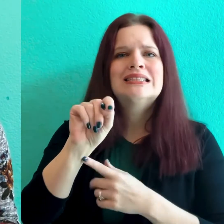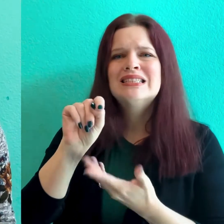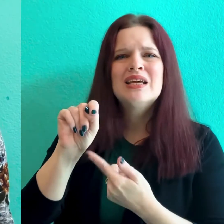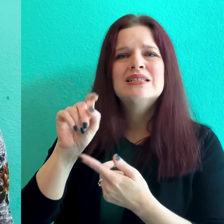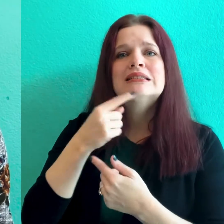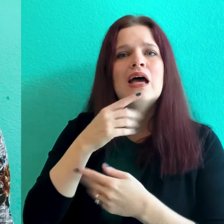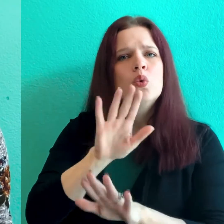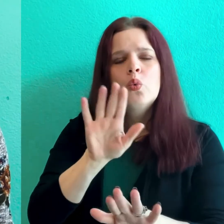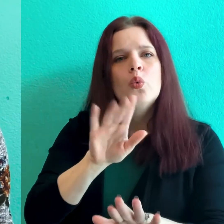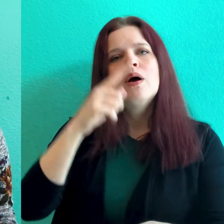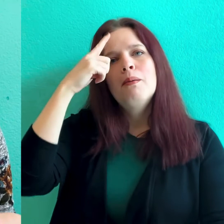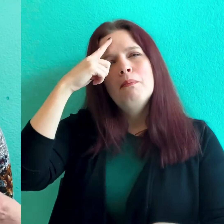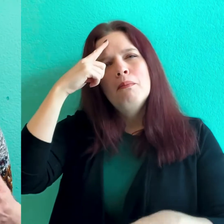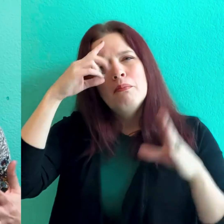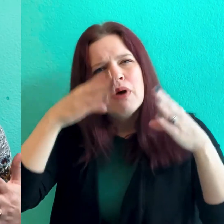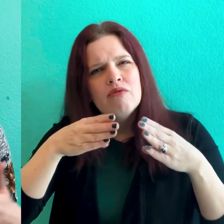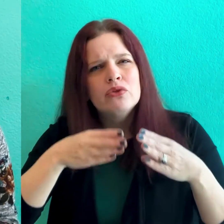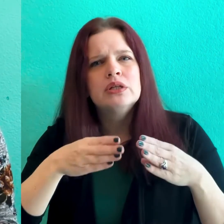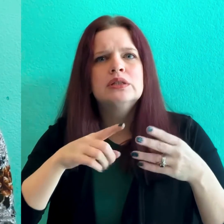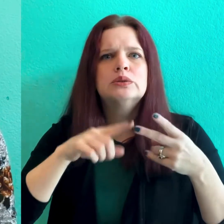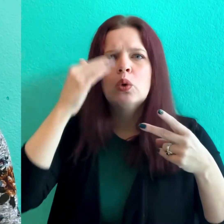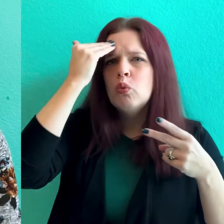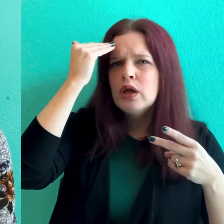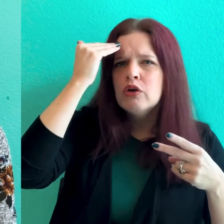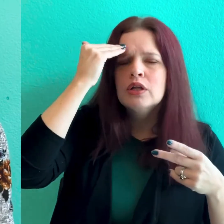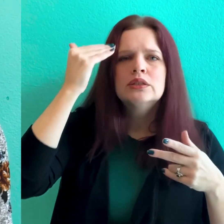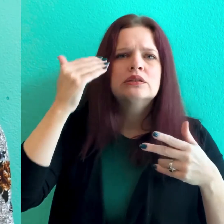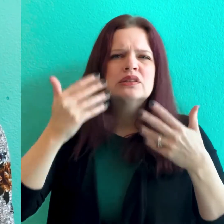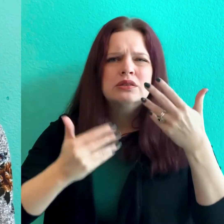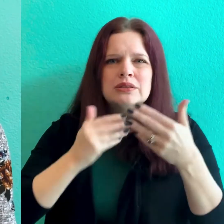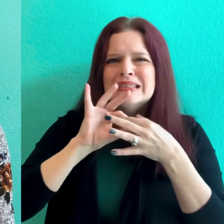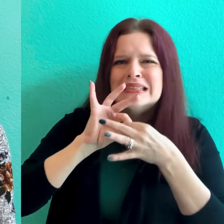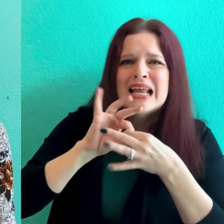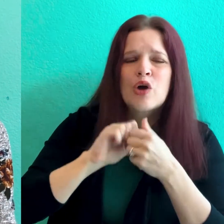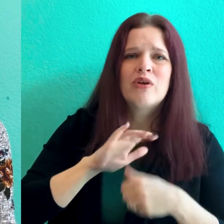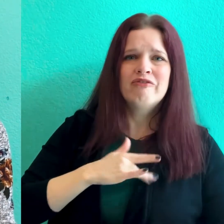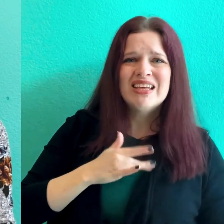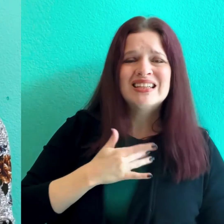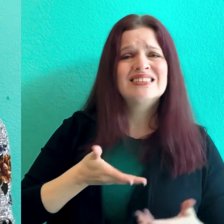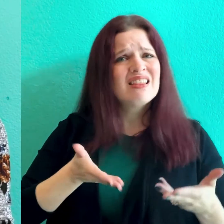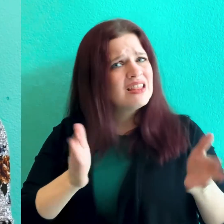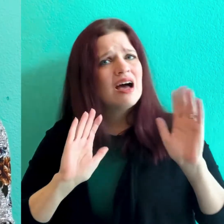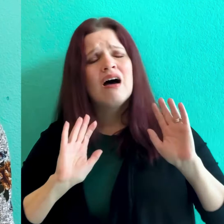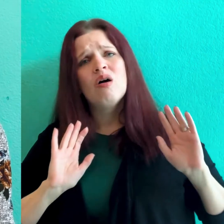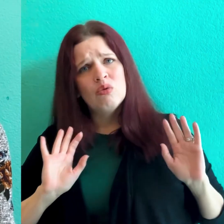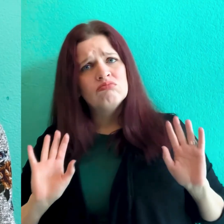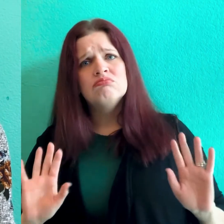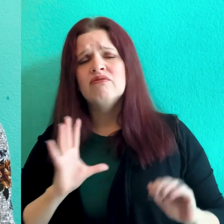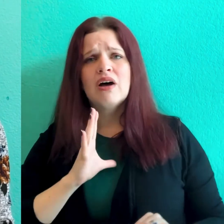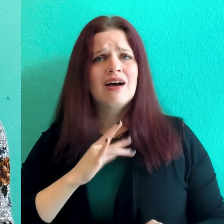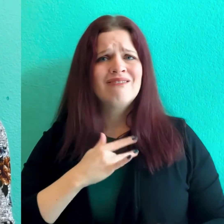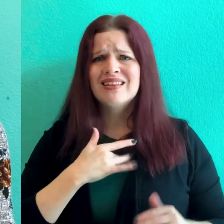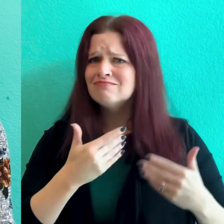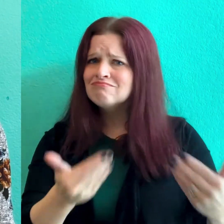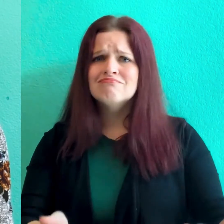And so what ACT does is working through mindfulness and awareness, it helps us kind of connect with those feelings and allow them to just be.